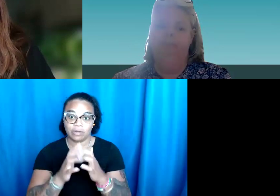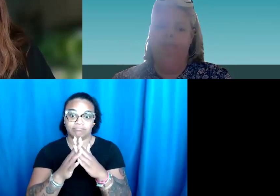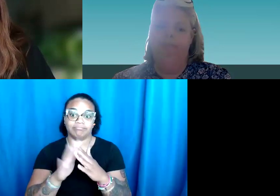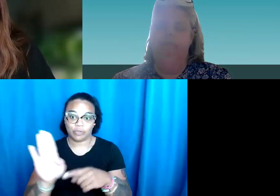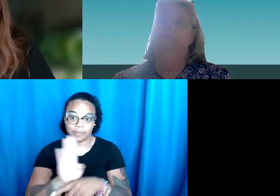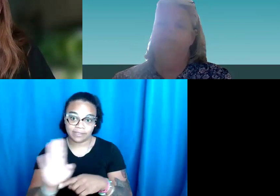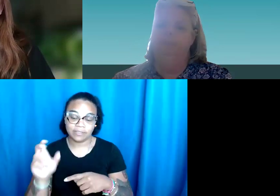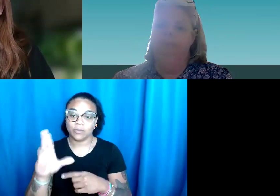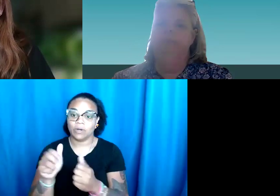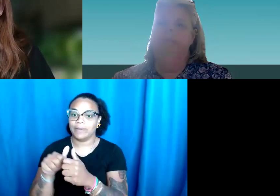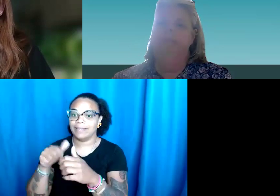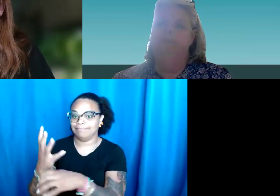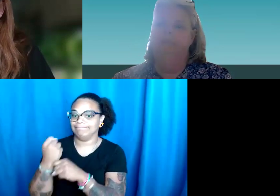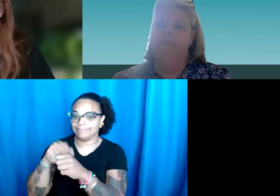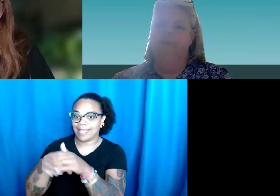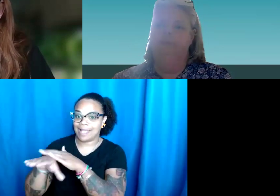to capital.